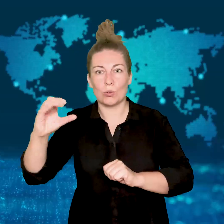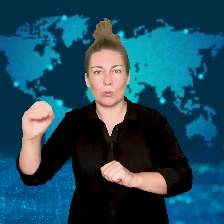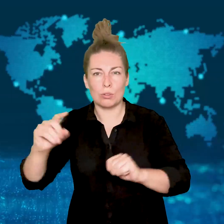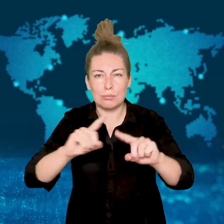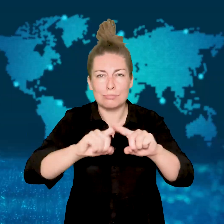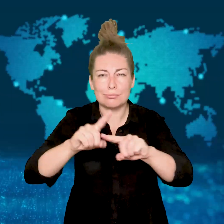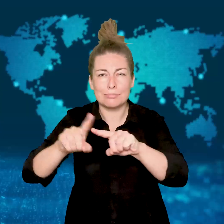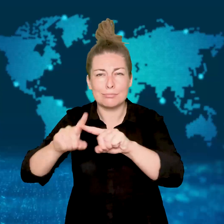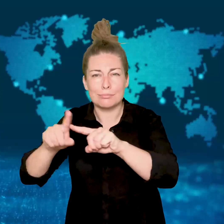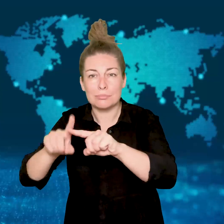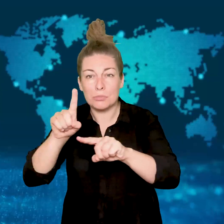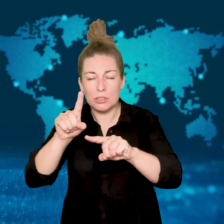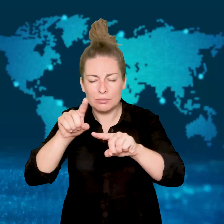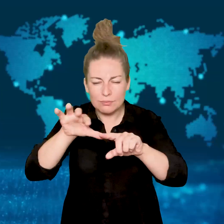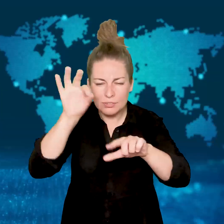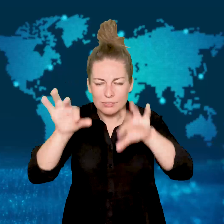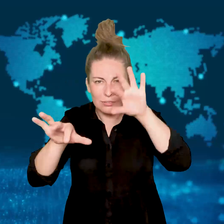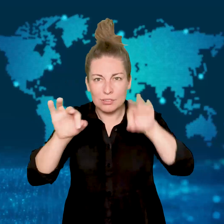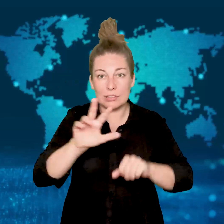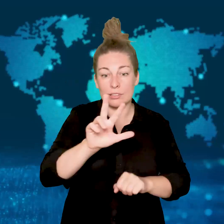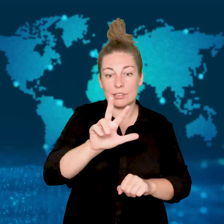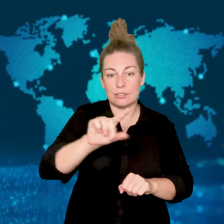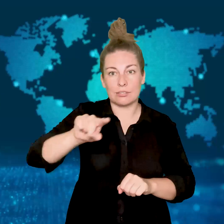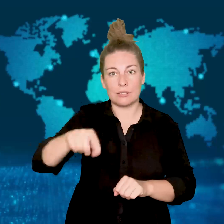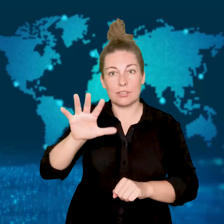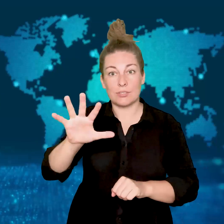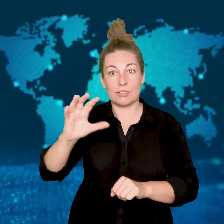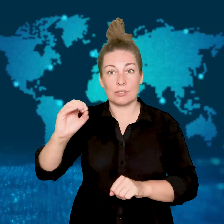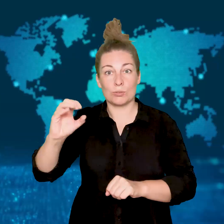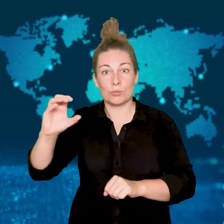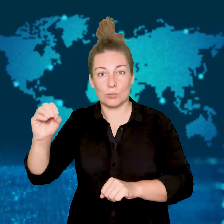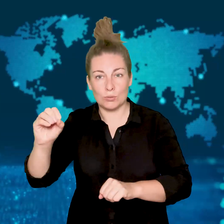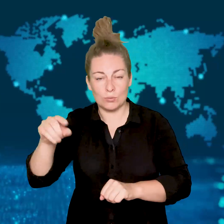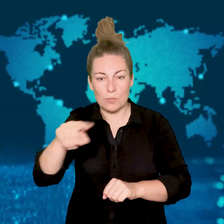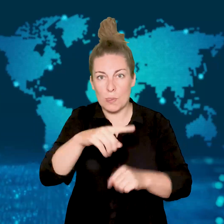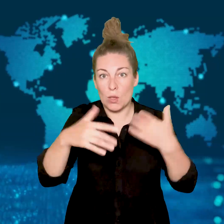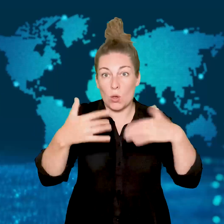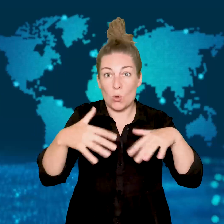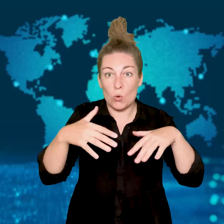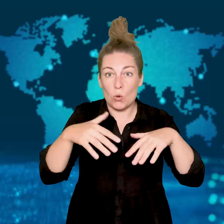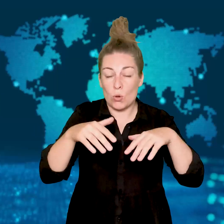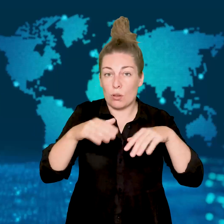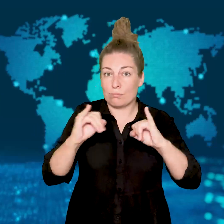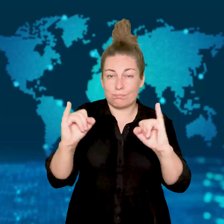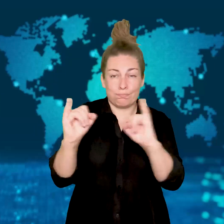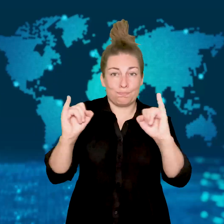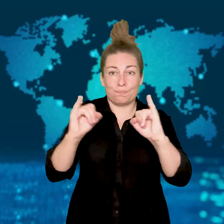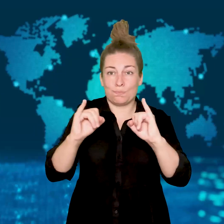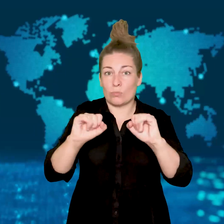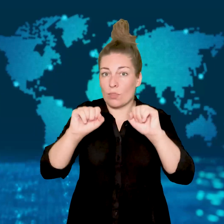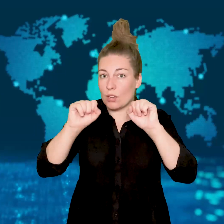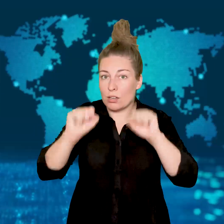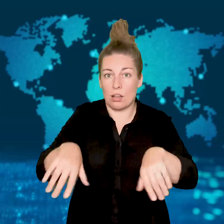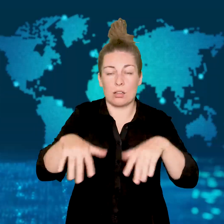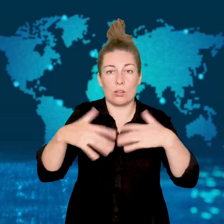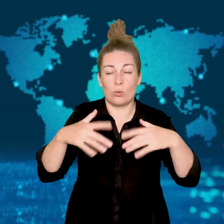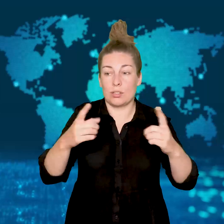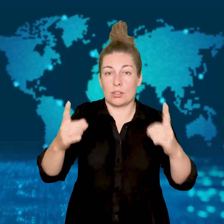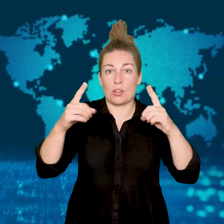a "severe world threat" as they destroy crops and wipe out existing species.